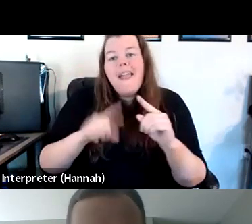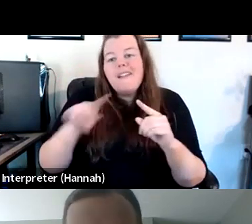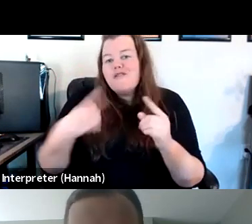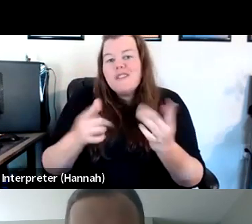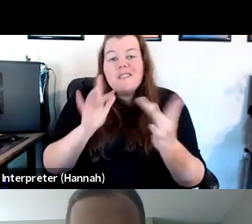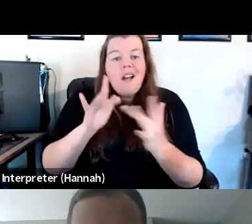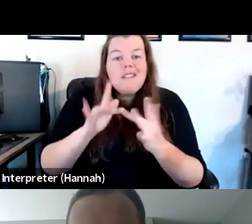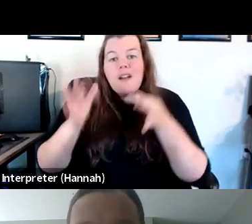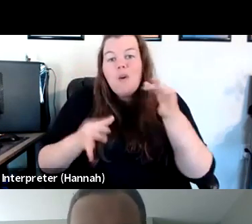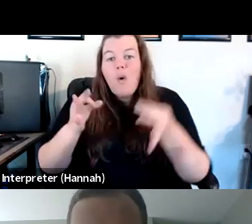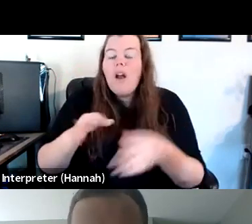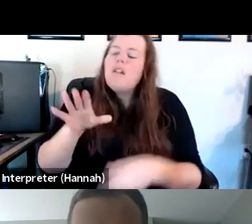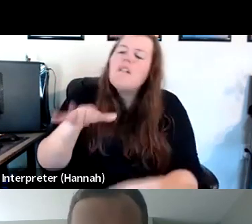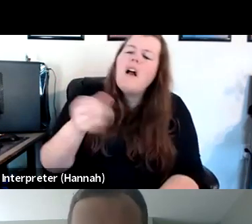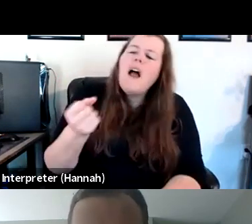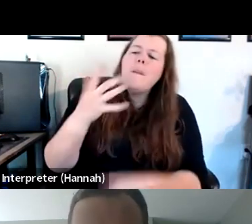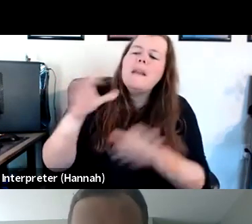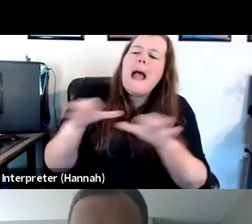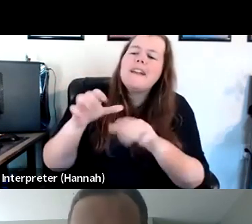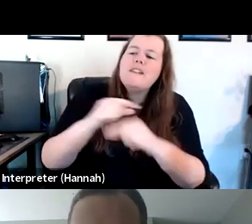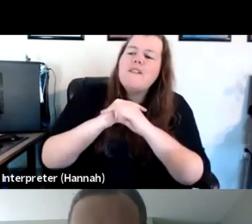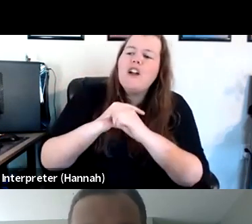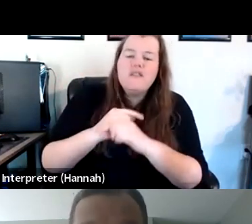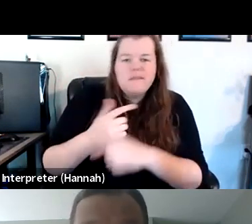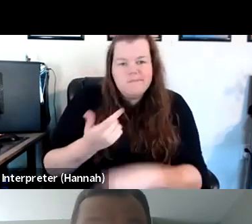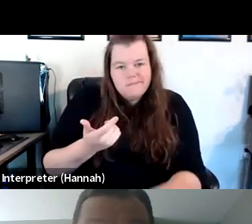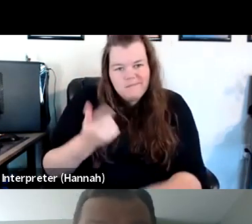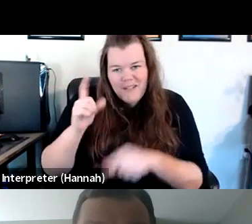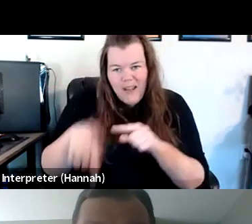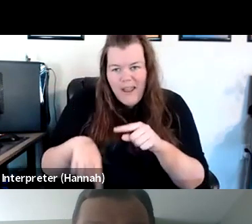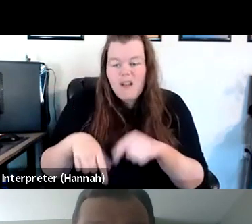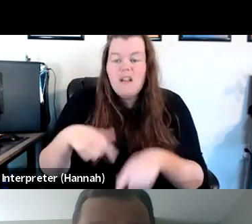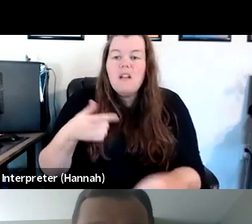hey how many active guardianships are there right now. I I don't know that any of them would be able